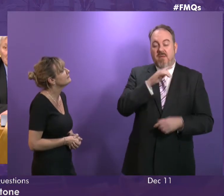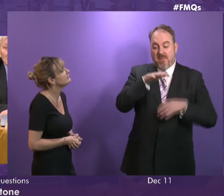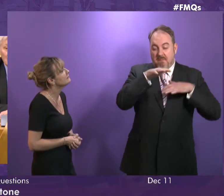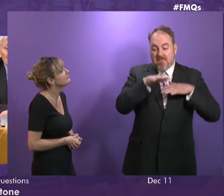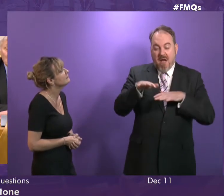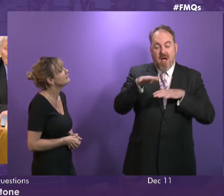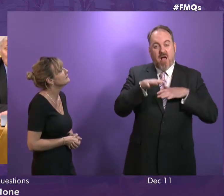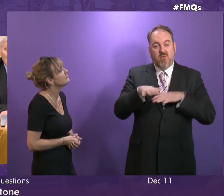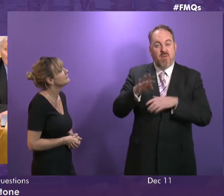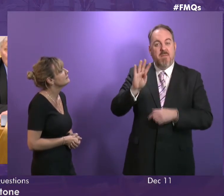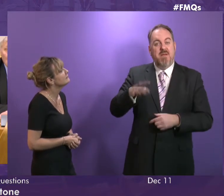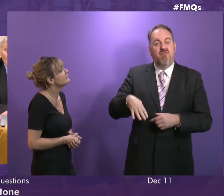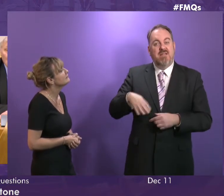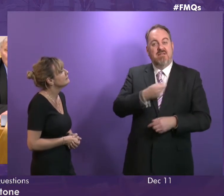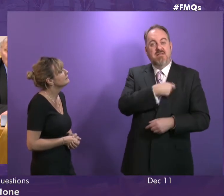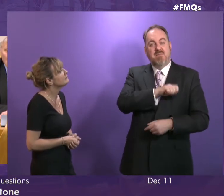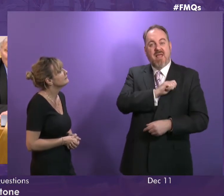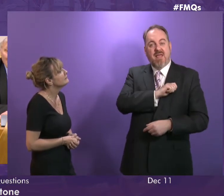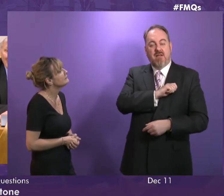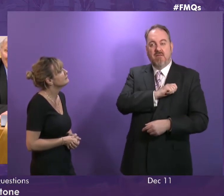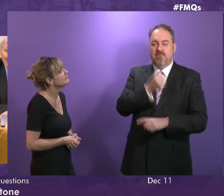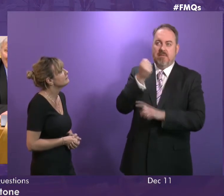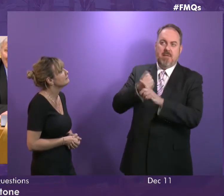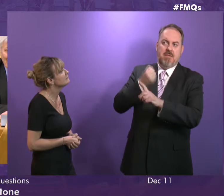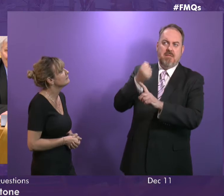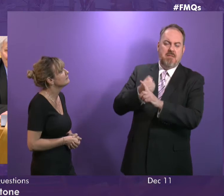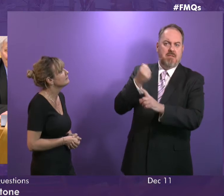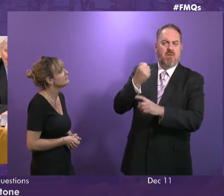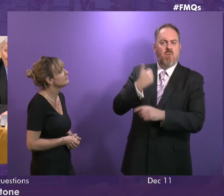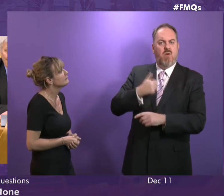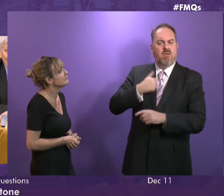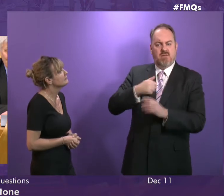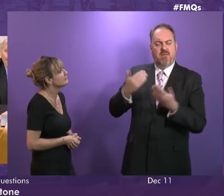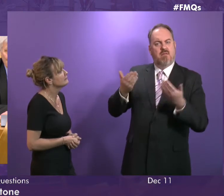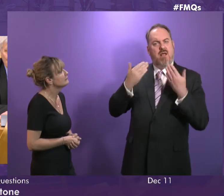or COP25, to demand climate action. Meanwhile, the United Kingdom’s plans for tackling